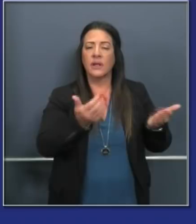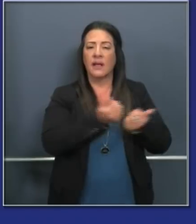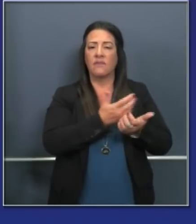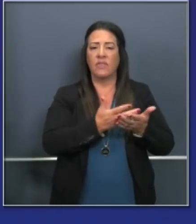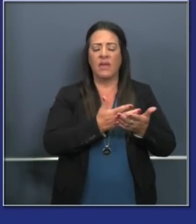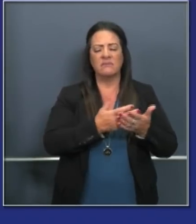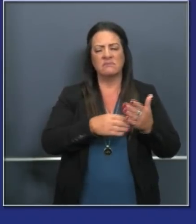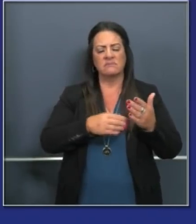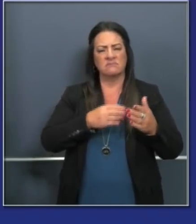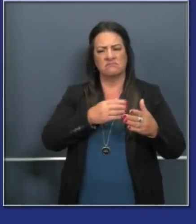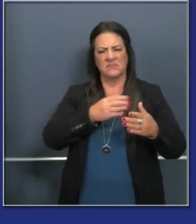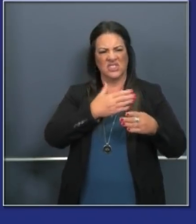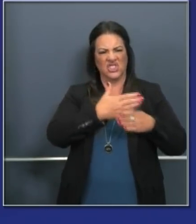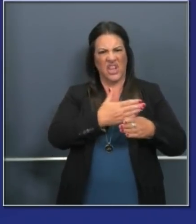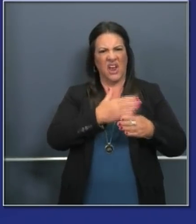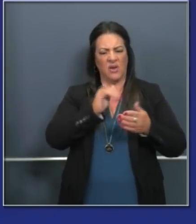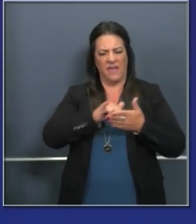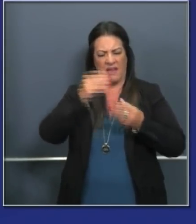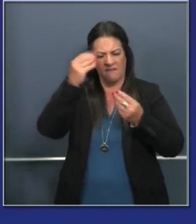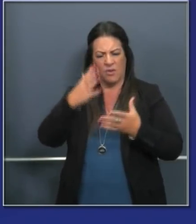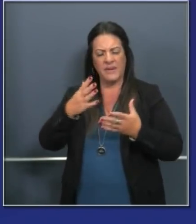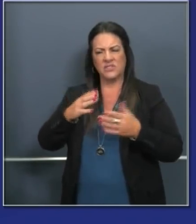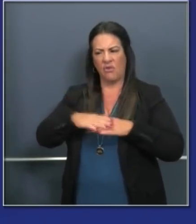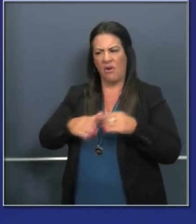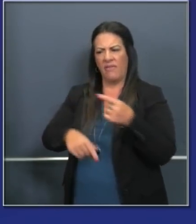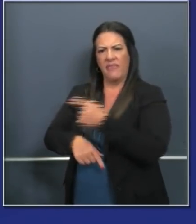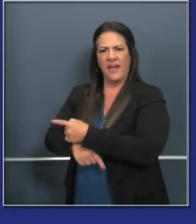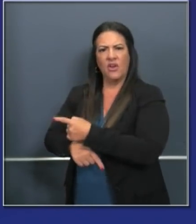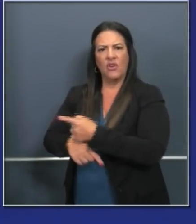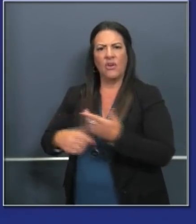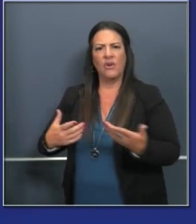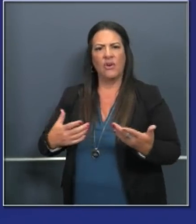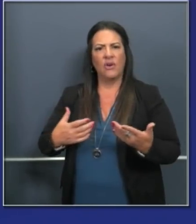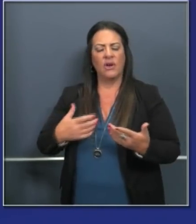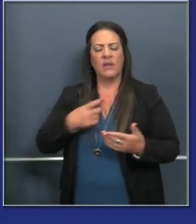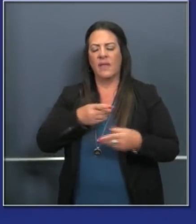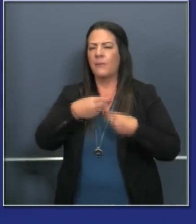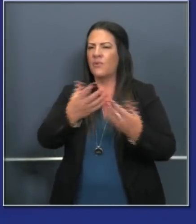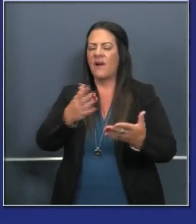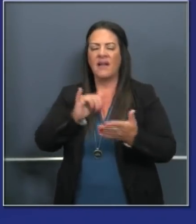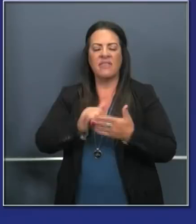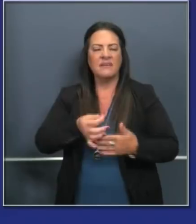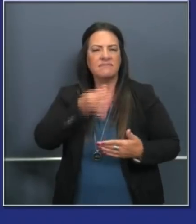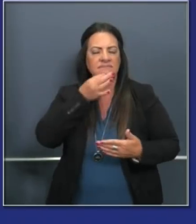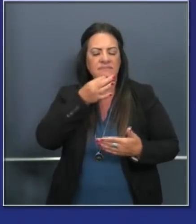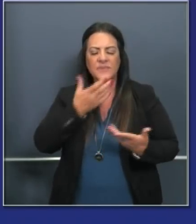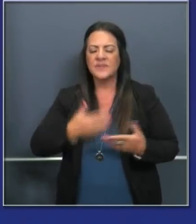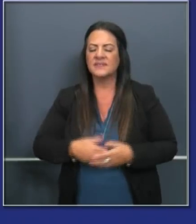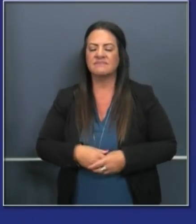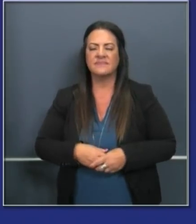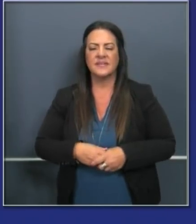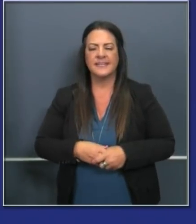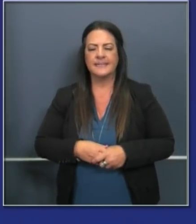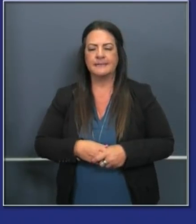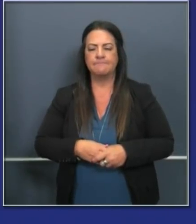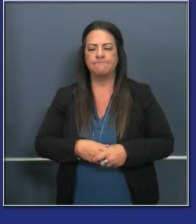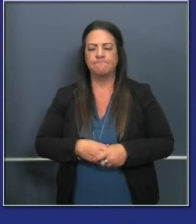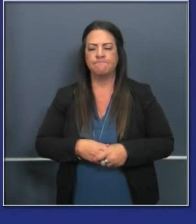OFFICIALS AND SEE THAT GUIDES THE INCREDIBLE WORK THAT MY OPENING. DJ PATEL HAVE BEEN